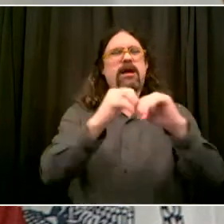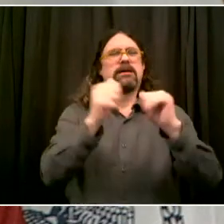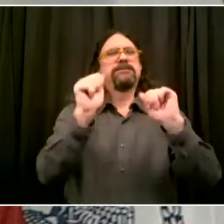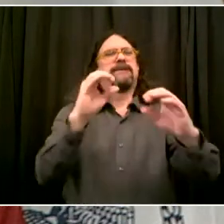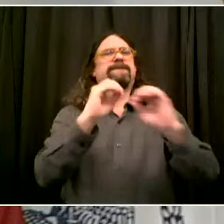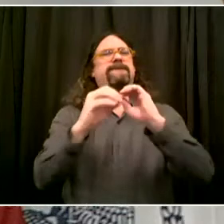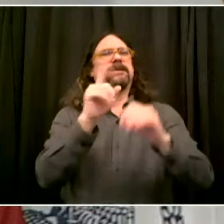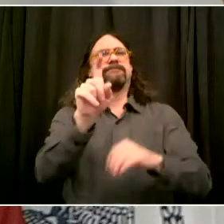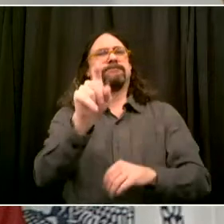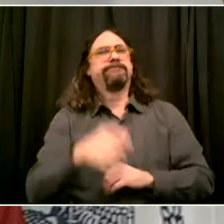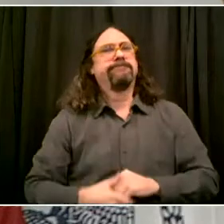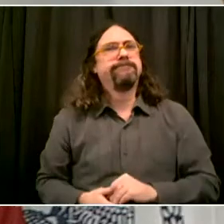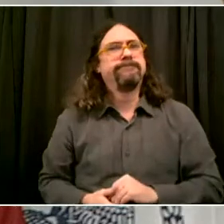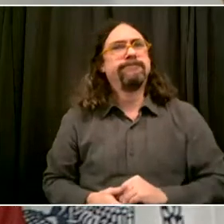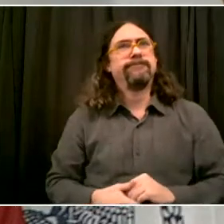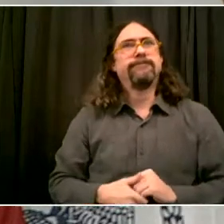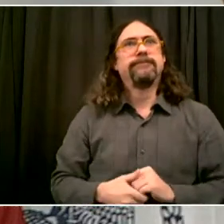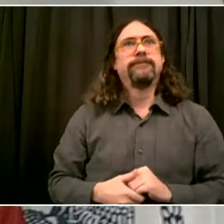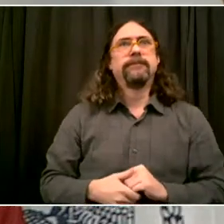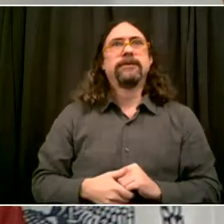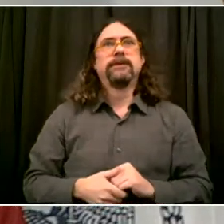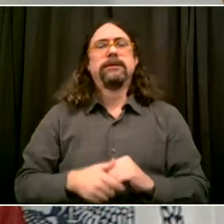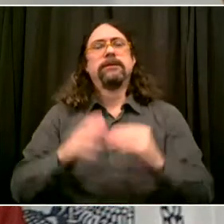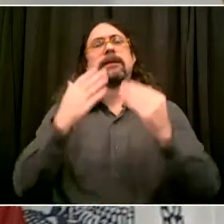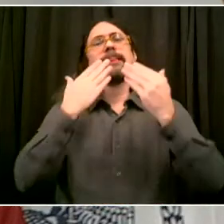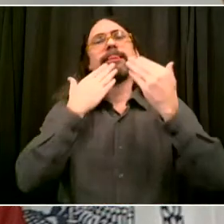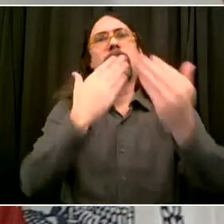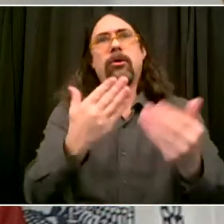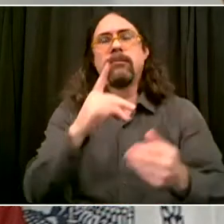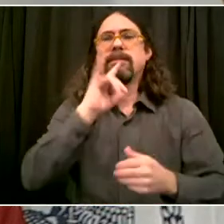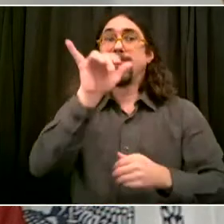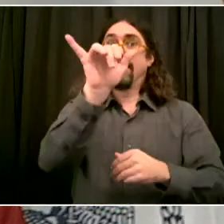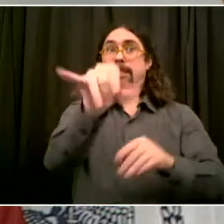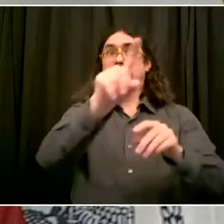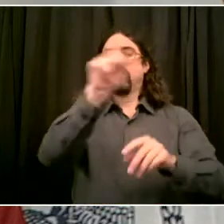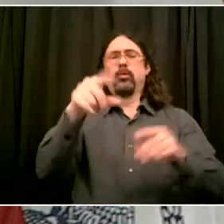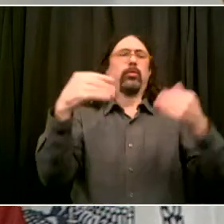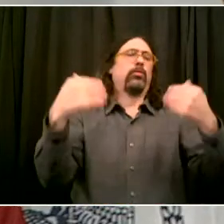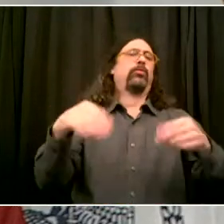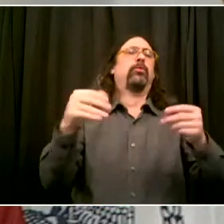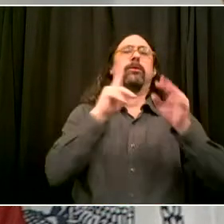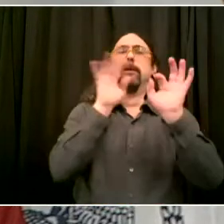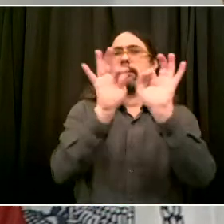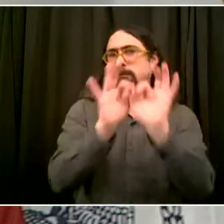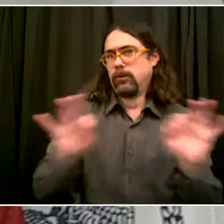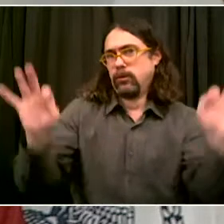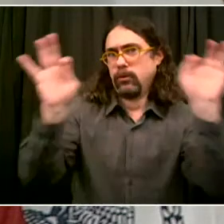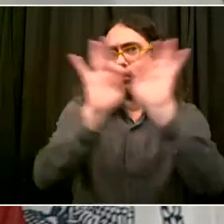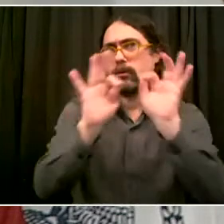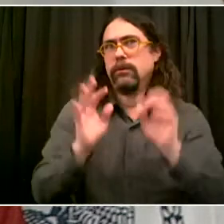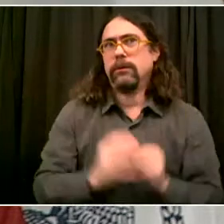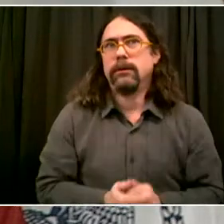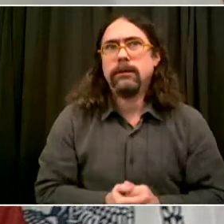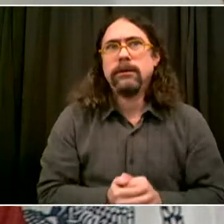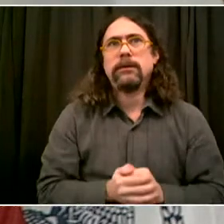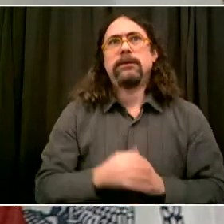FROM THE CORONAVIRUS OR WHAT DOES IT MEAN FROM THE STATE TO MAKE SURE SOME OF THESE ARTISTIC C COMMUNITIES ARE ABLE TO GET APPOINTMENTS? T TNHAK YOU, THAT'S A REALLY CRUCIAL QUESTION.